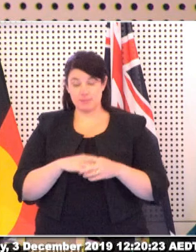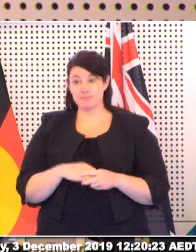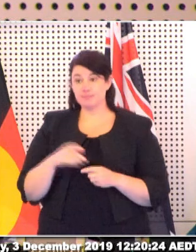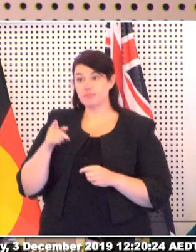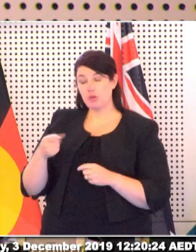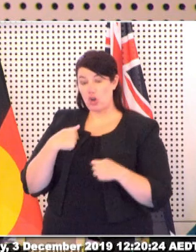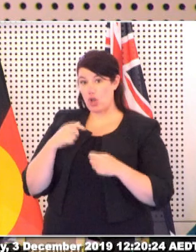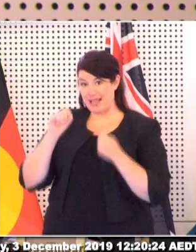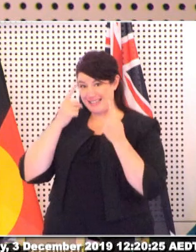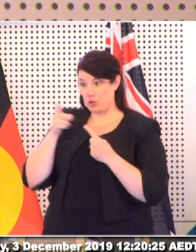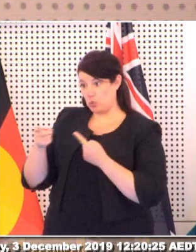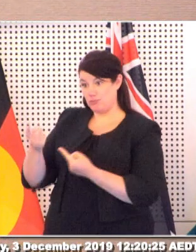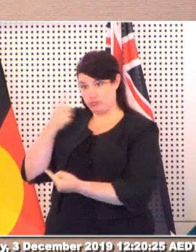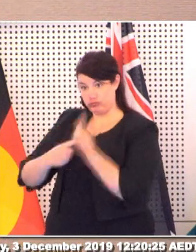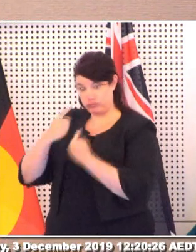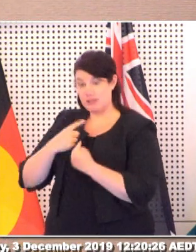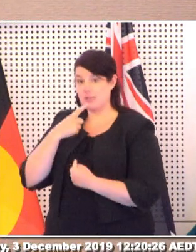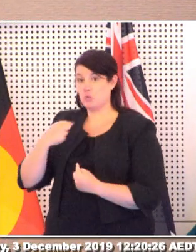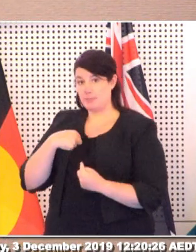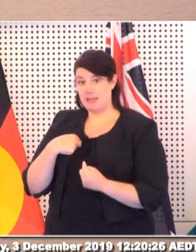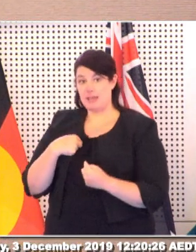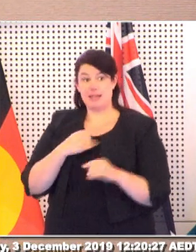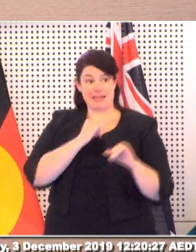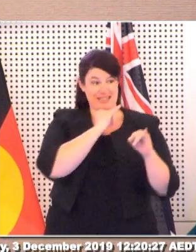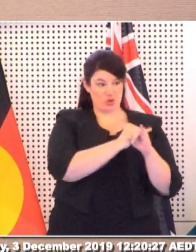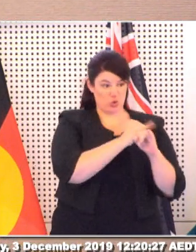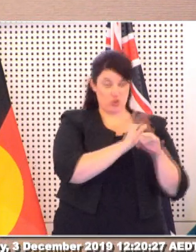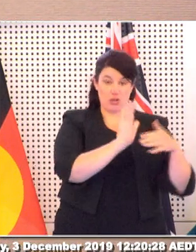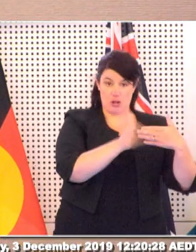solution by, for example, we have moved from institutions to group homes.